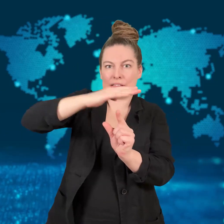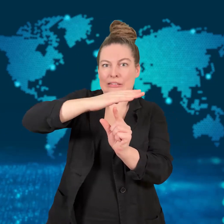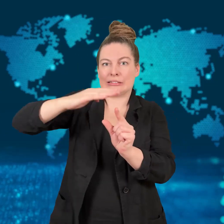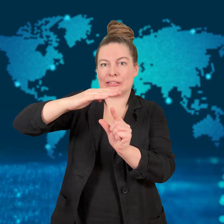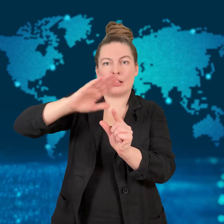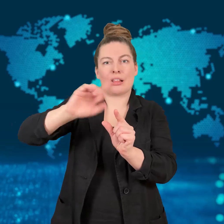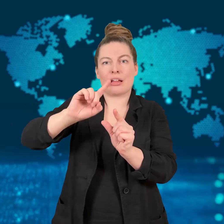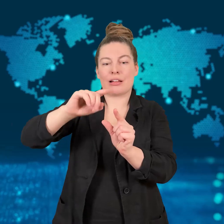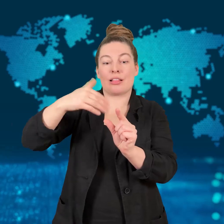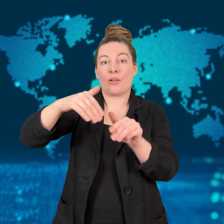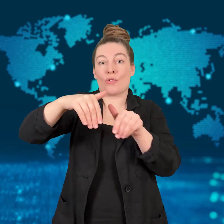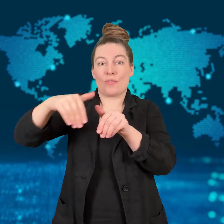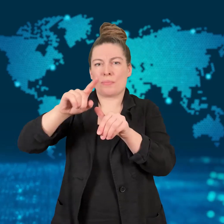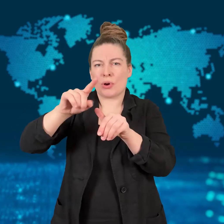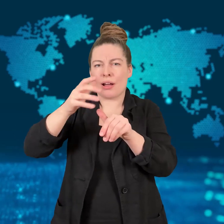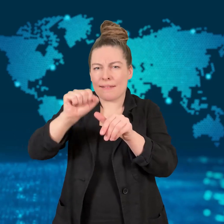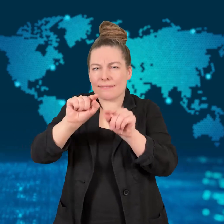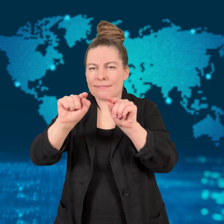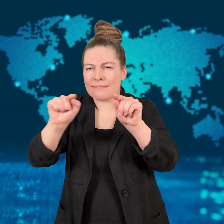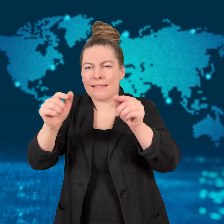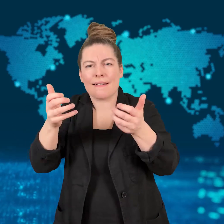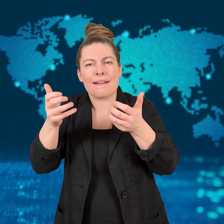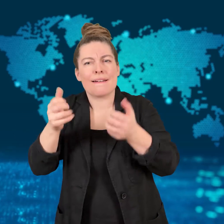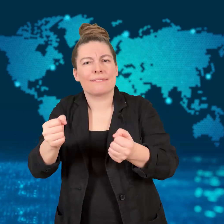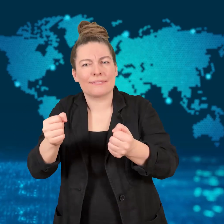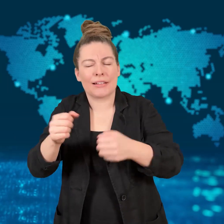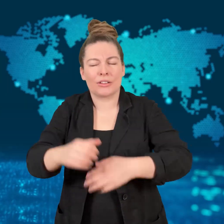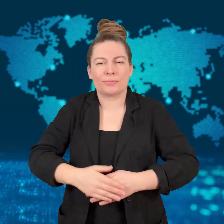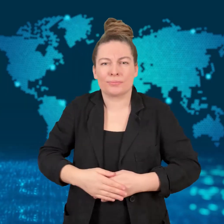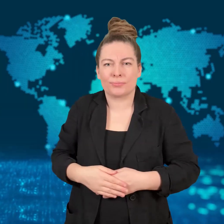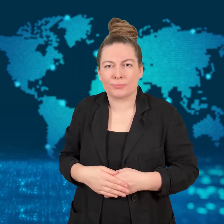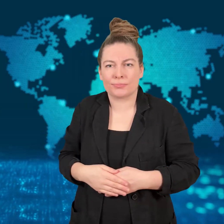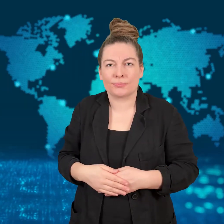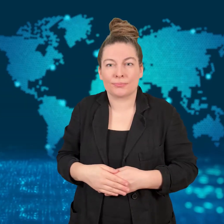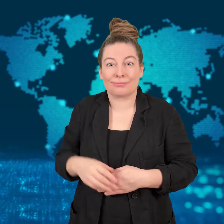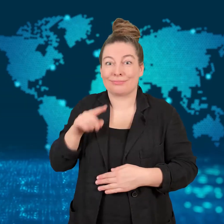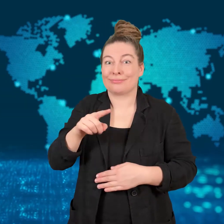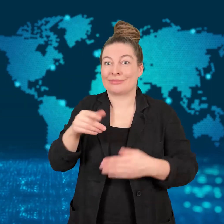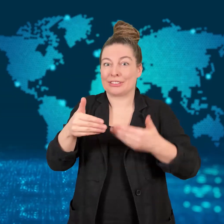After the withdrawal, hundreds of